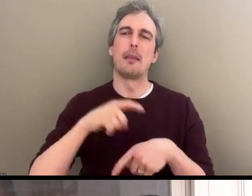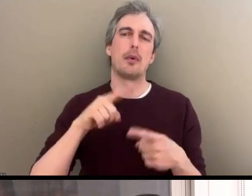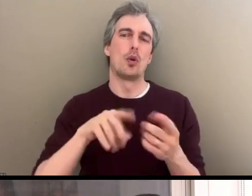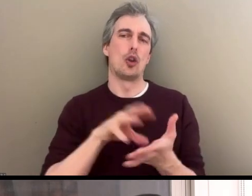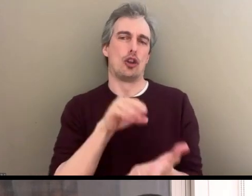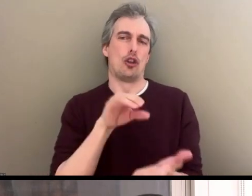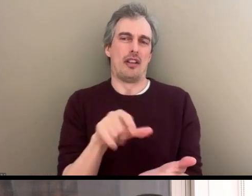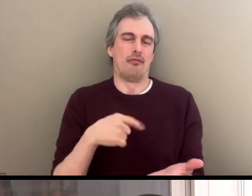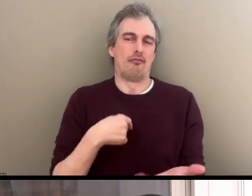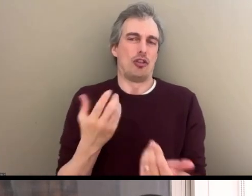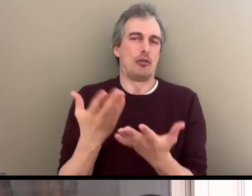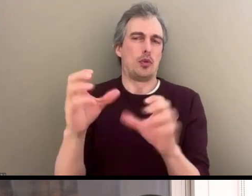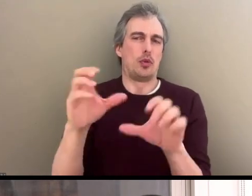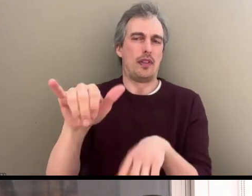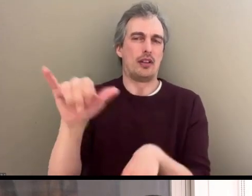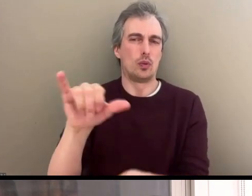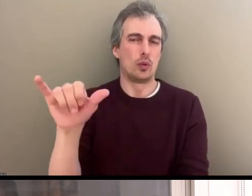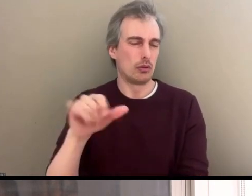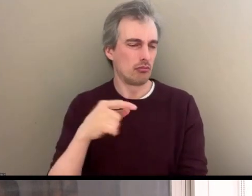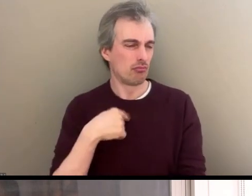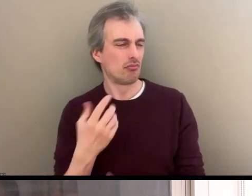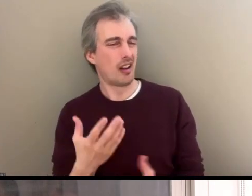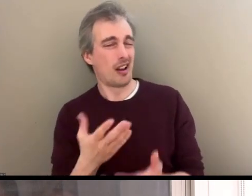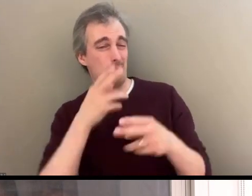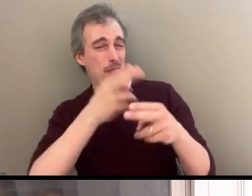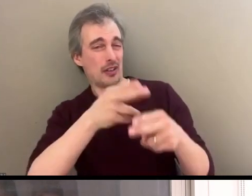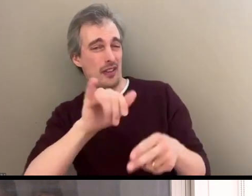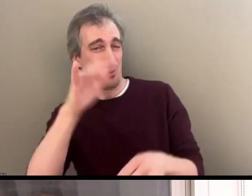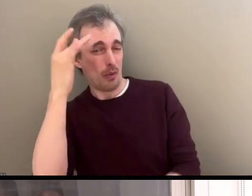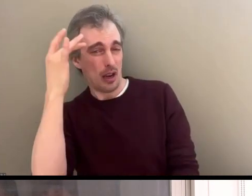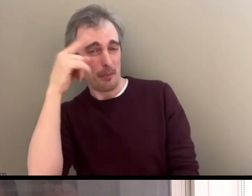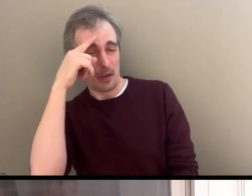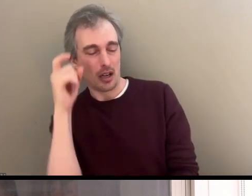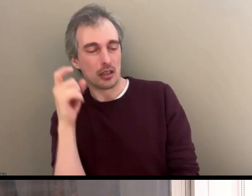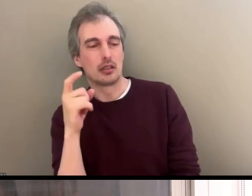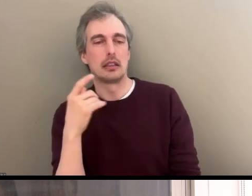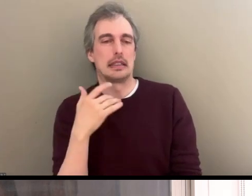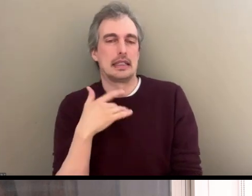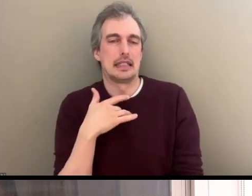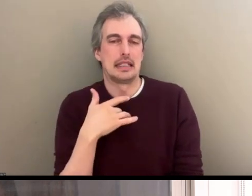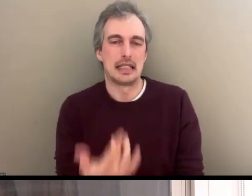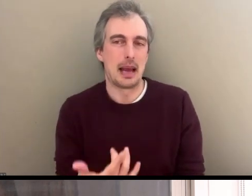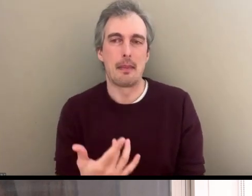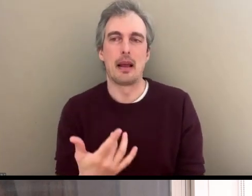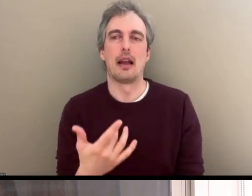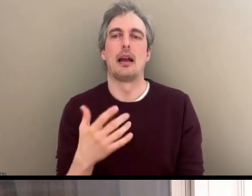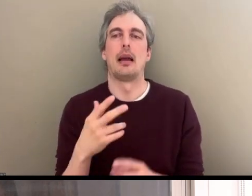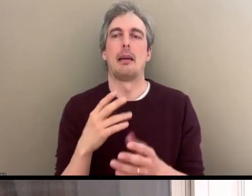So the only reason I bring that up is because it tends to get very personal. Screen reader use especially.